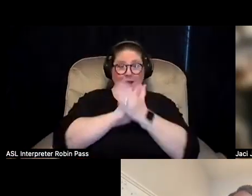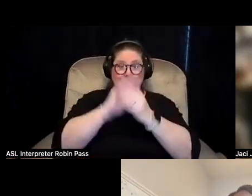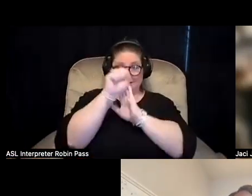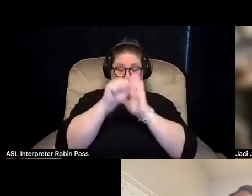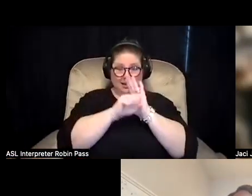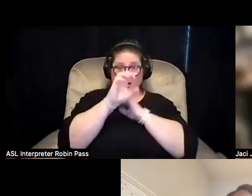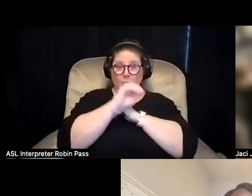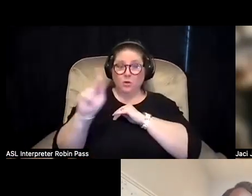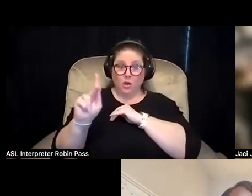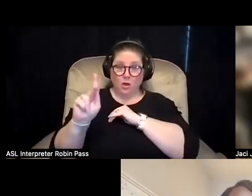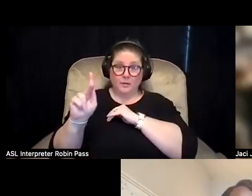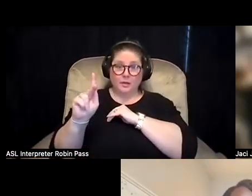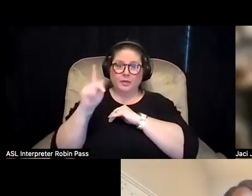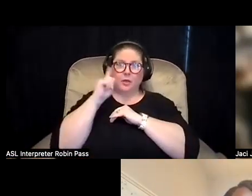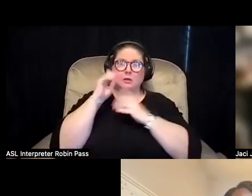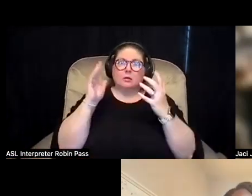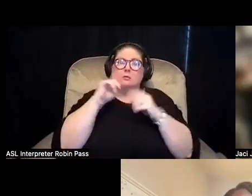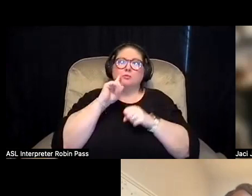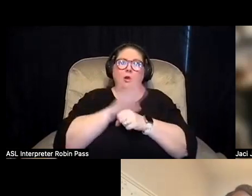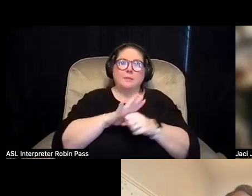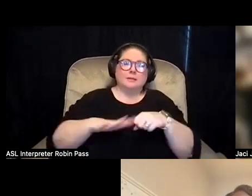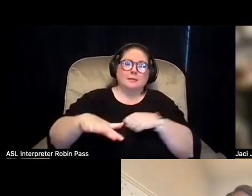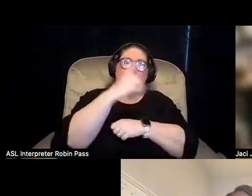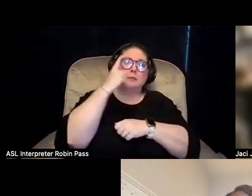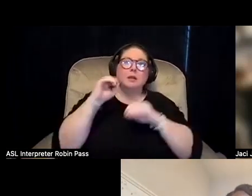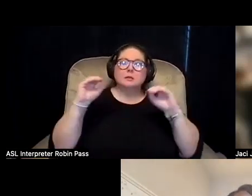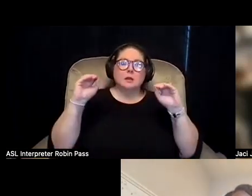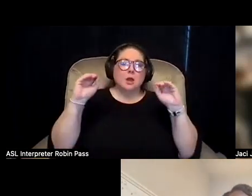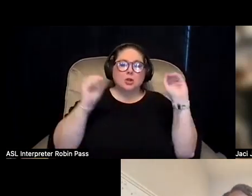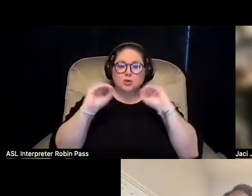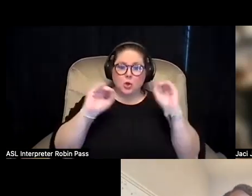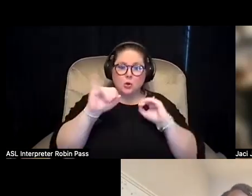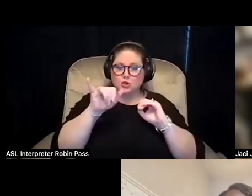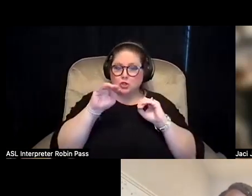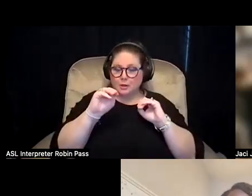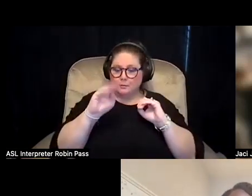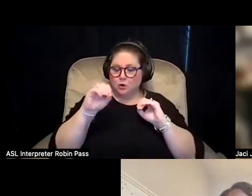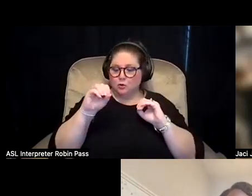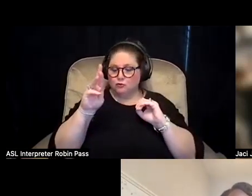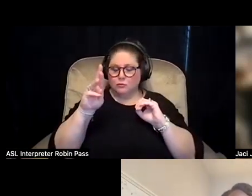jim crow laws yet at the time and there was kind of a hodgepodge of group of people that